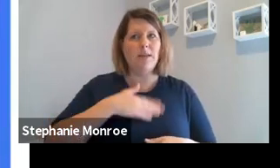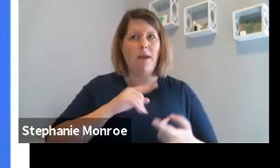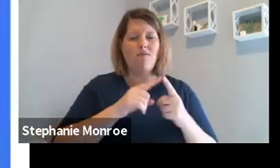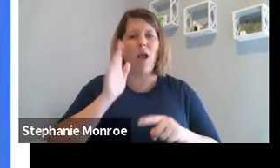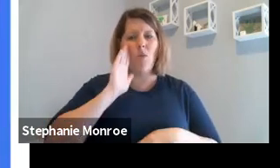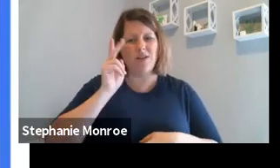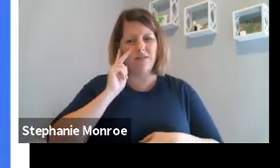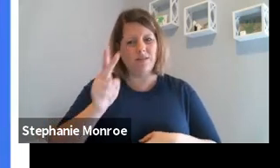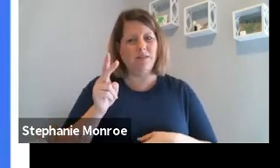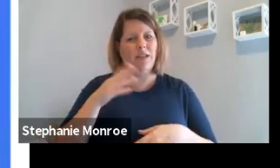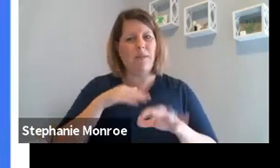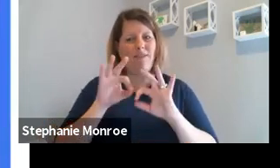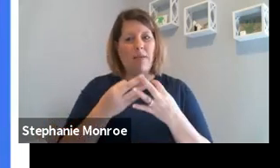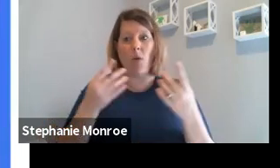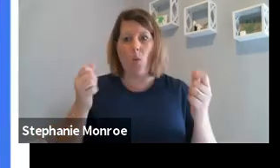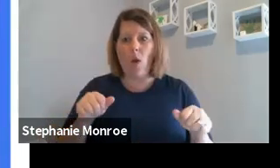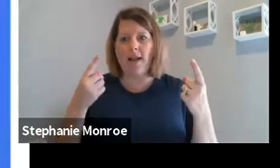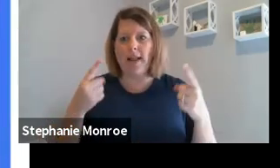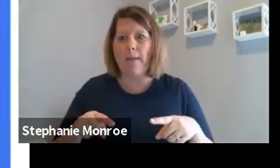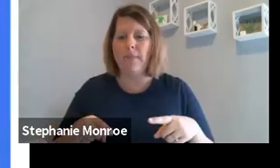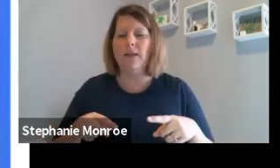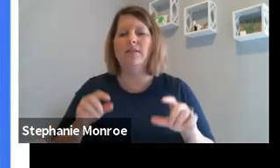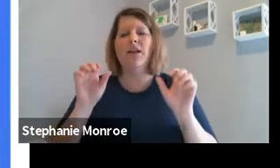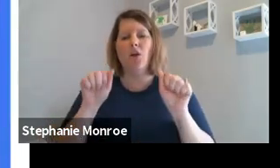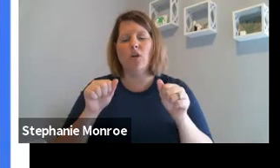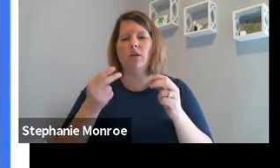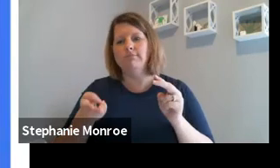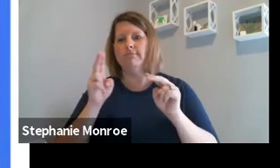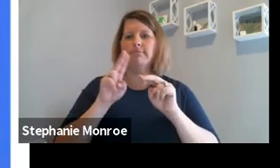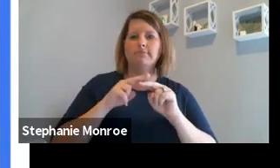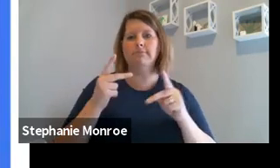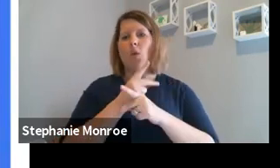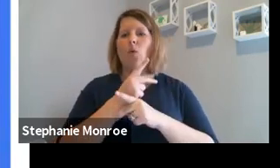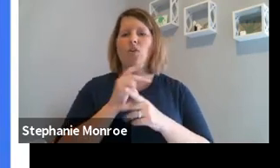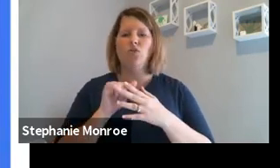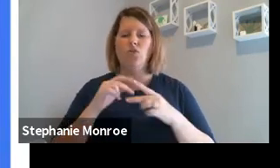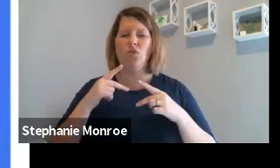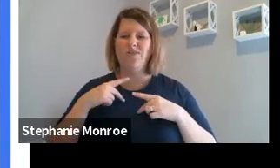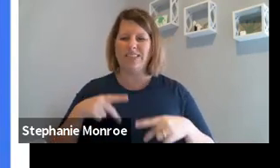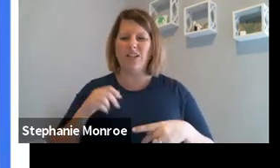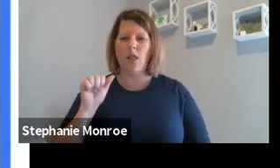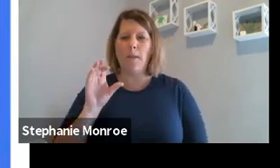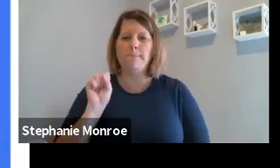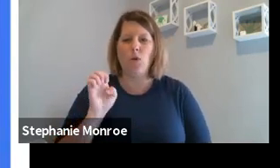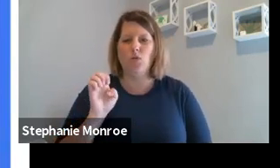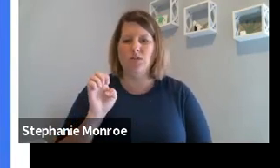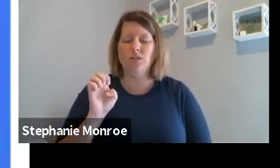what could happen to the victim? It could actually escalate to a physical abuse, and depending upon the situation of the victim,